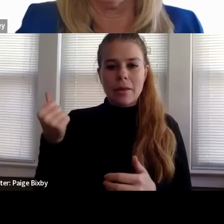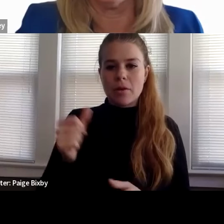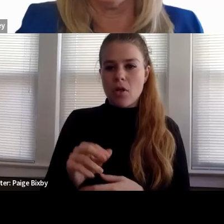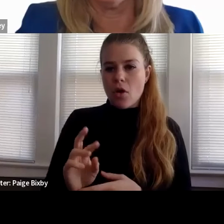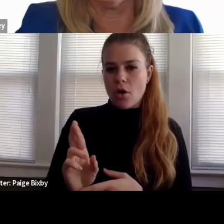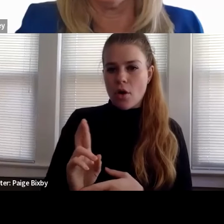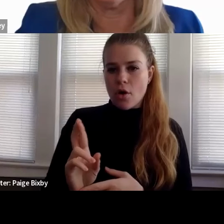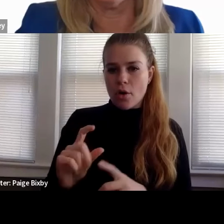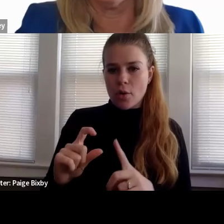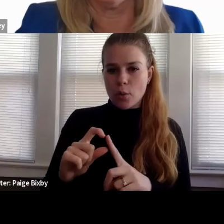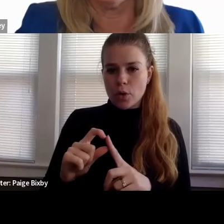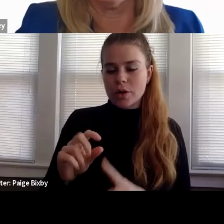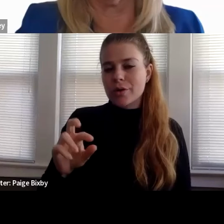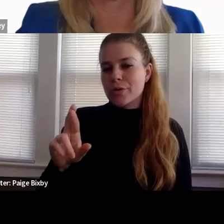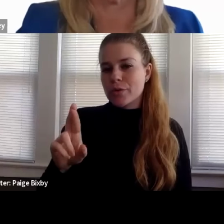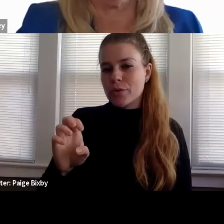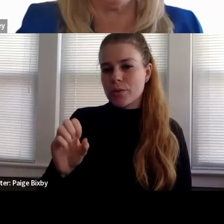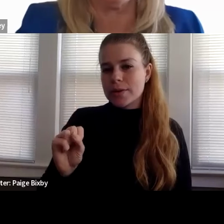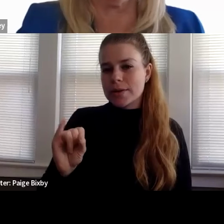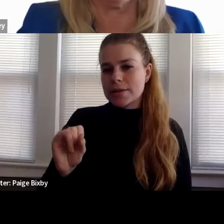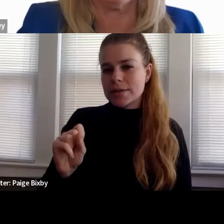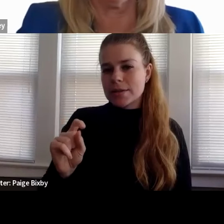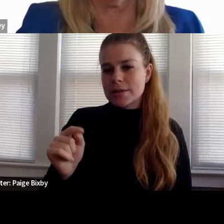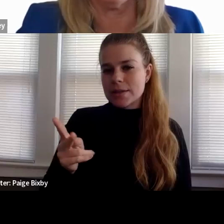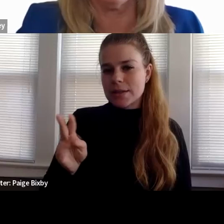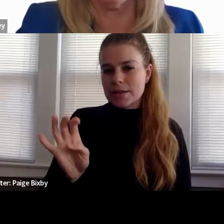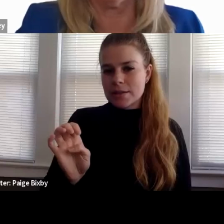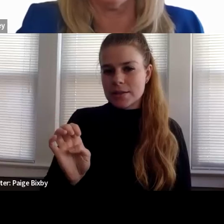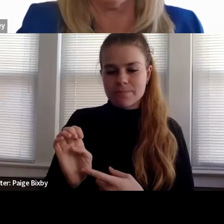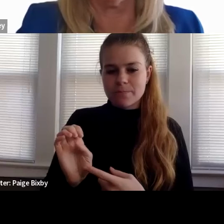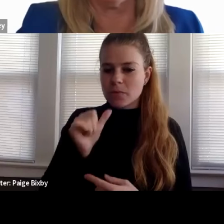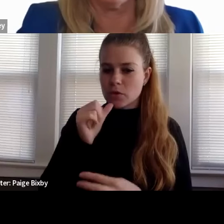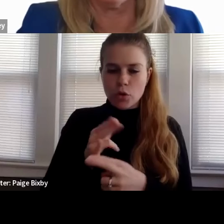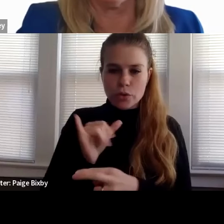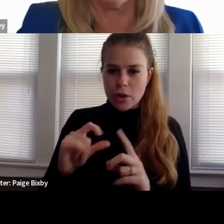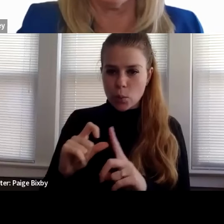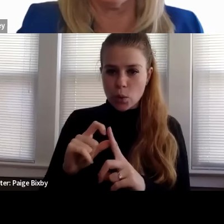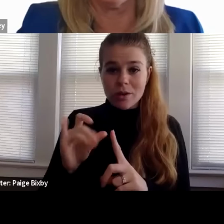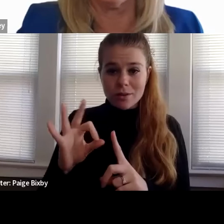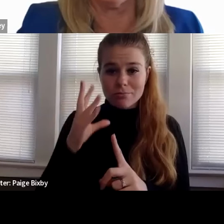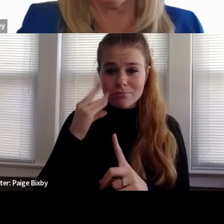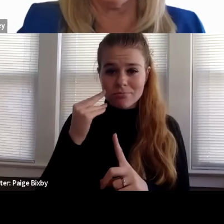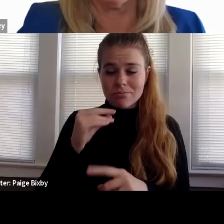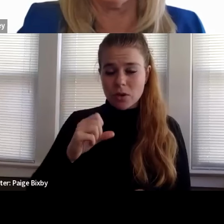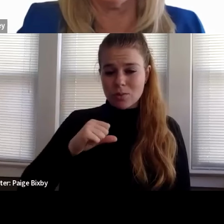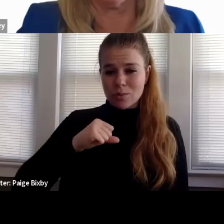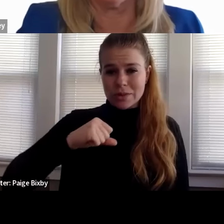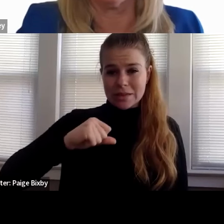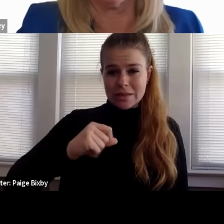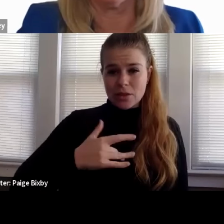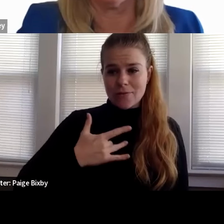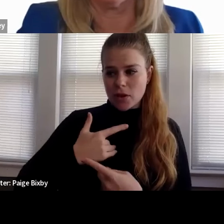That word is resistance. Don't use that word. If there is resistance that you feel it's coming, it's coming from somewhere.